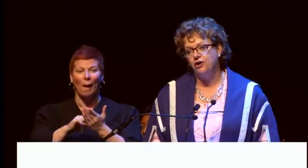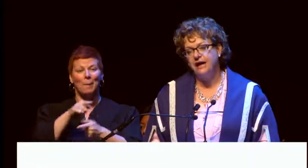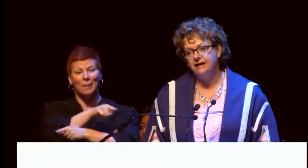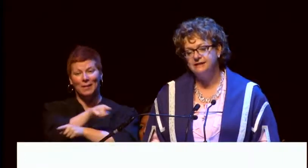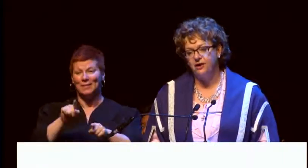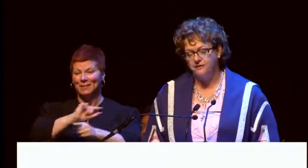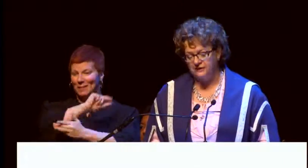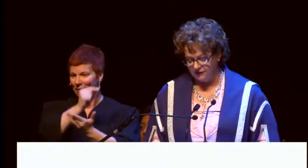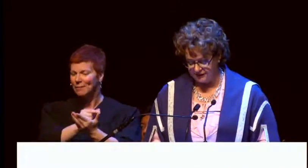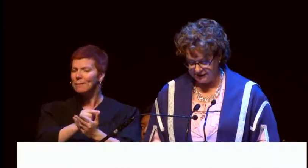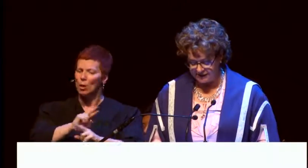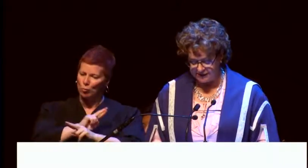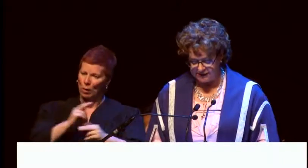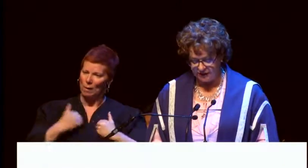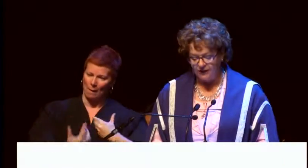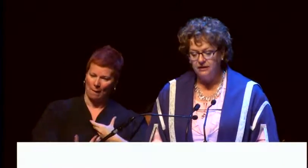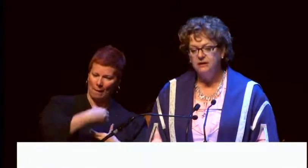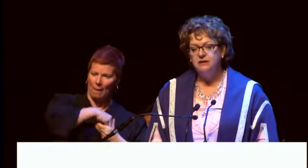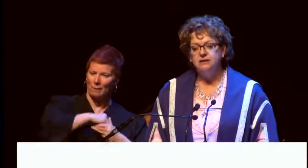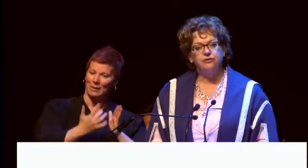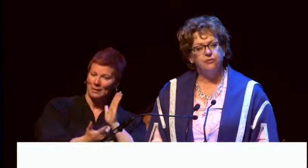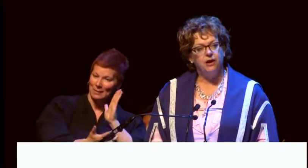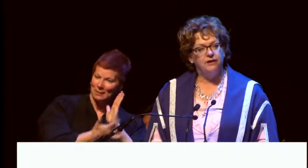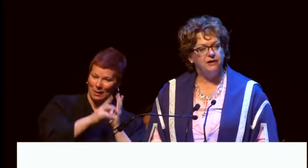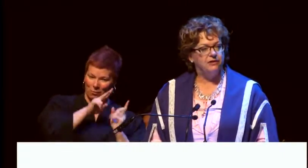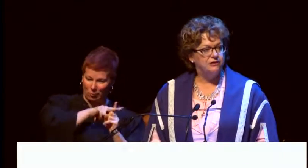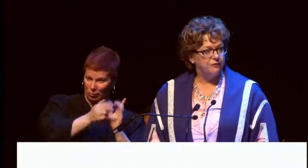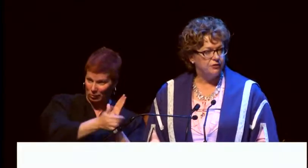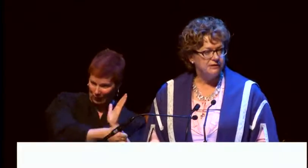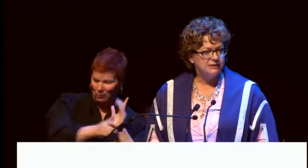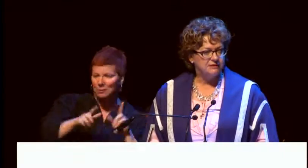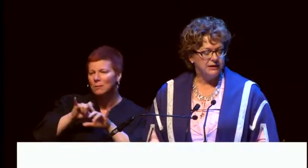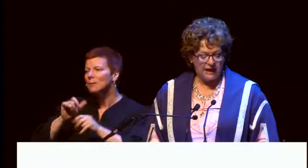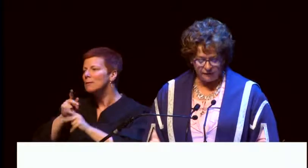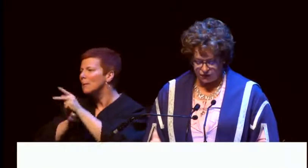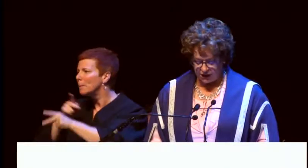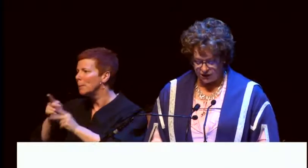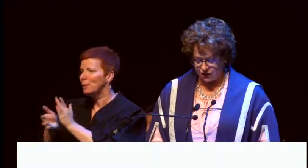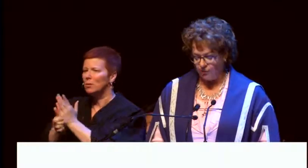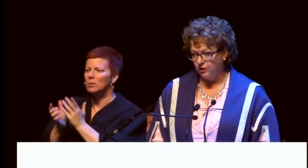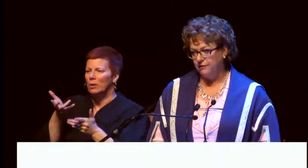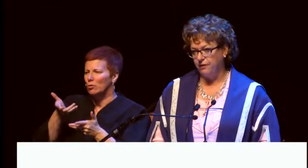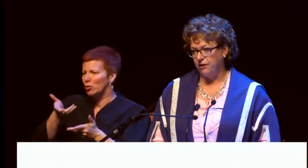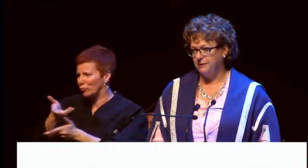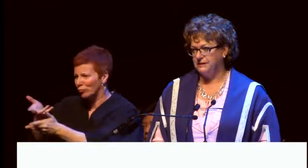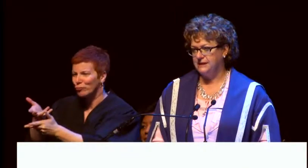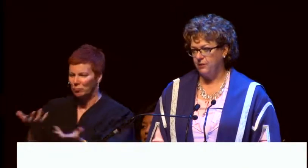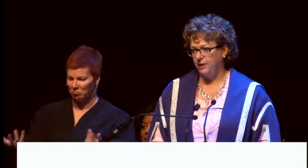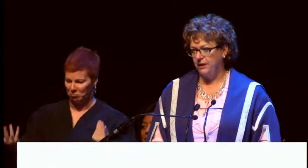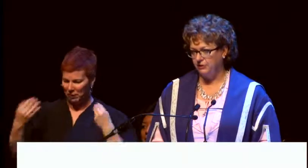AND SOFT SKILLS NECESSARY TO THRIVE IN THE DIVERSE, EVER SHIFTING WORK ENVIRONMENTS THAT AWAIT YOU.